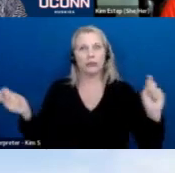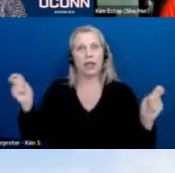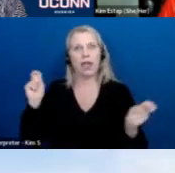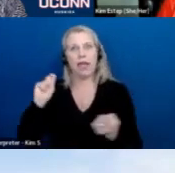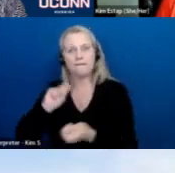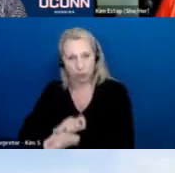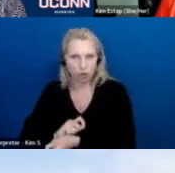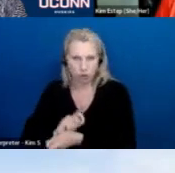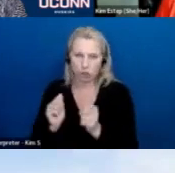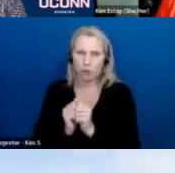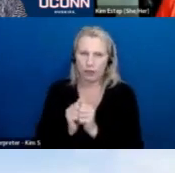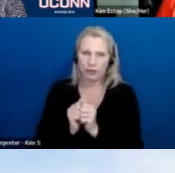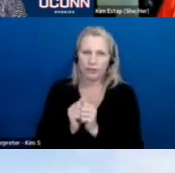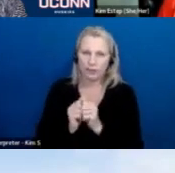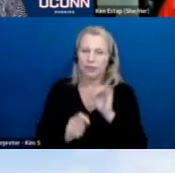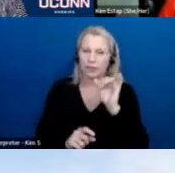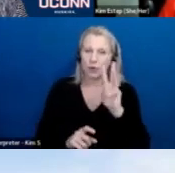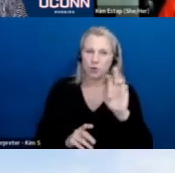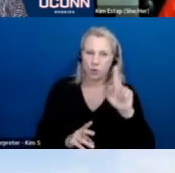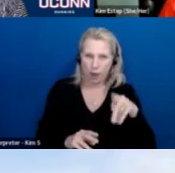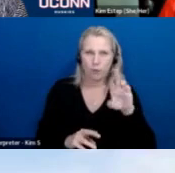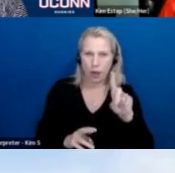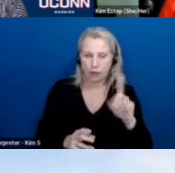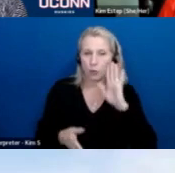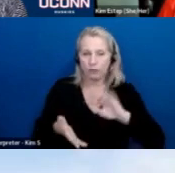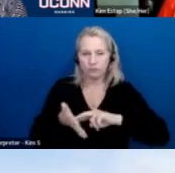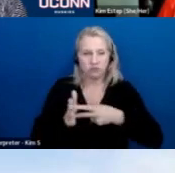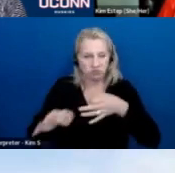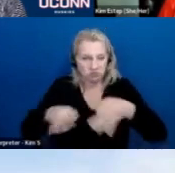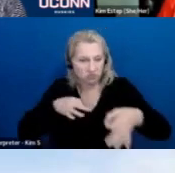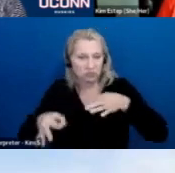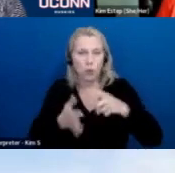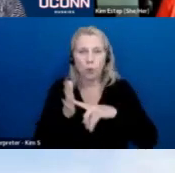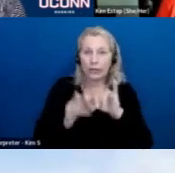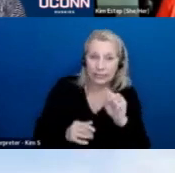wraparound. We're also going to define wraparound and talk about what it is and what it isn't.